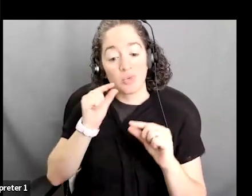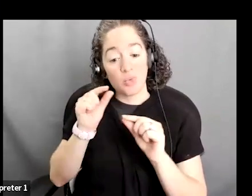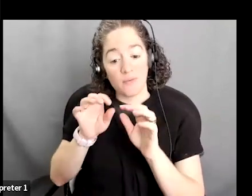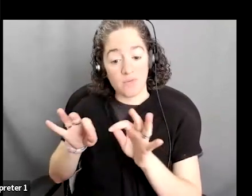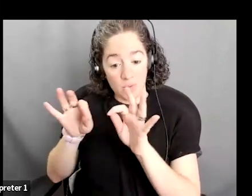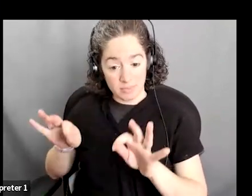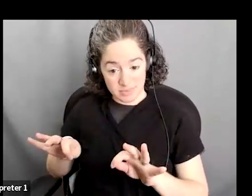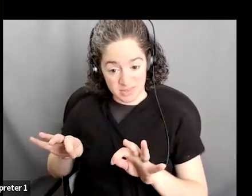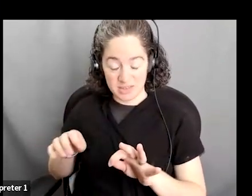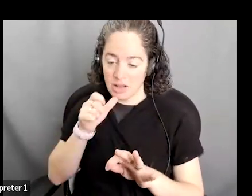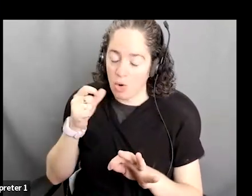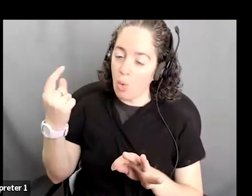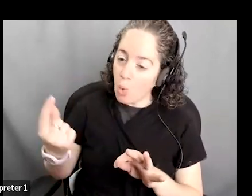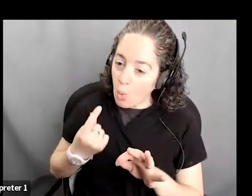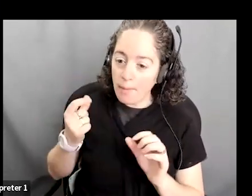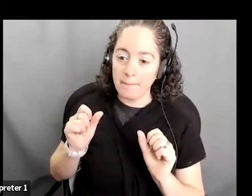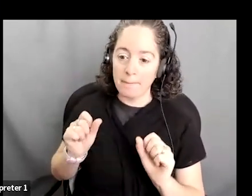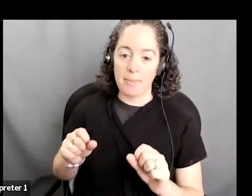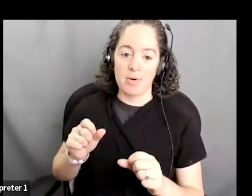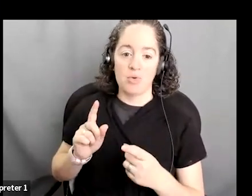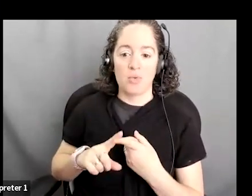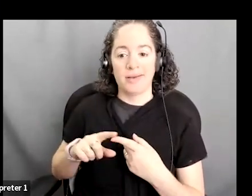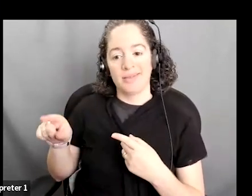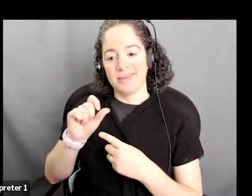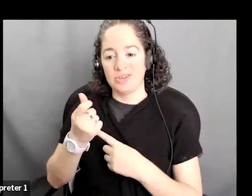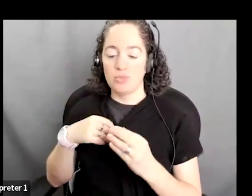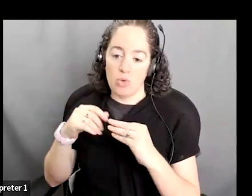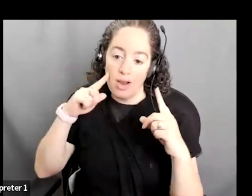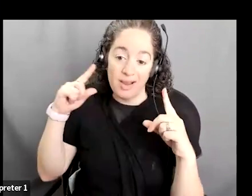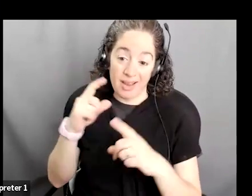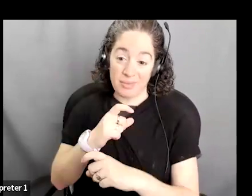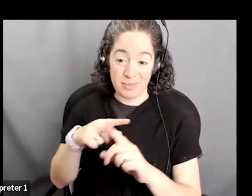especially for more complicated situations but Google Forms,